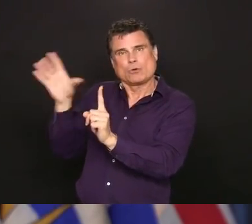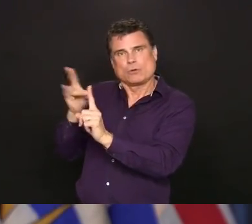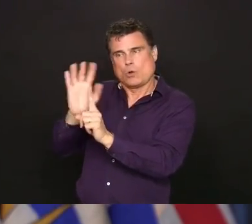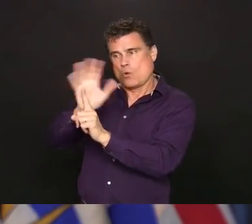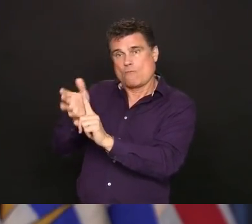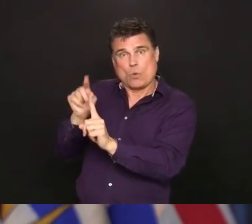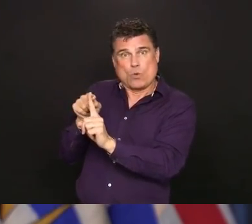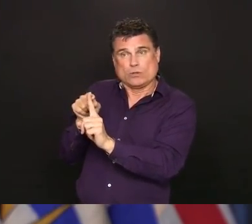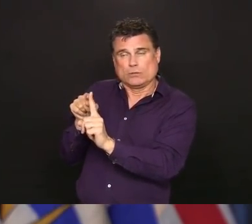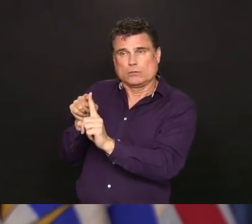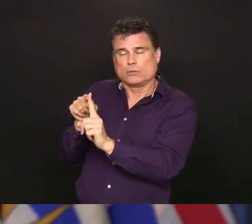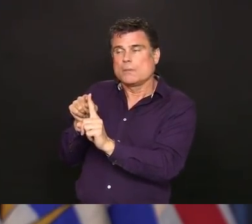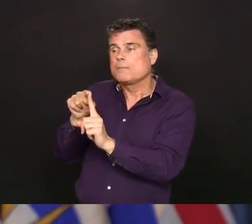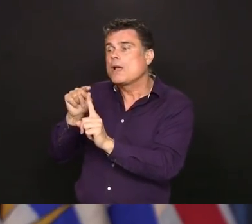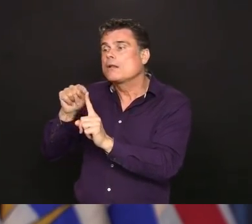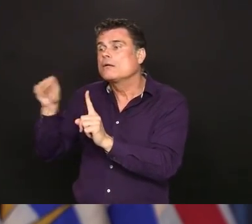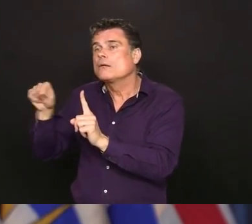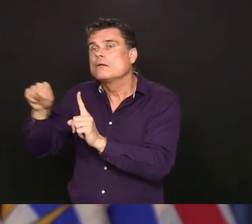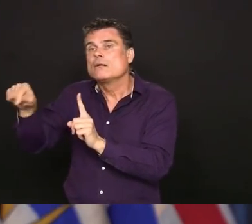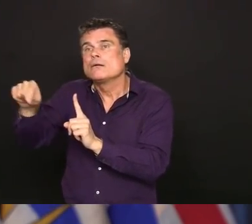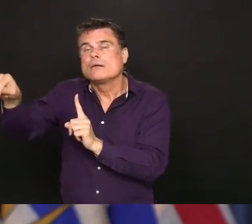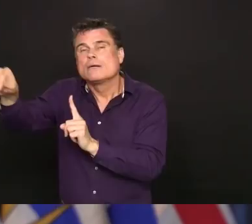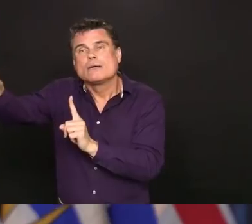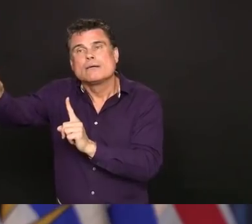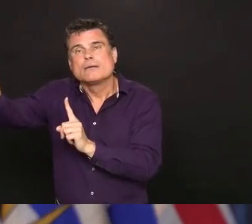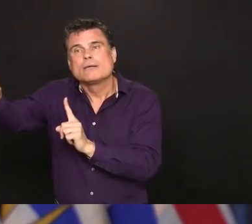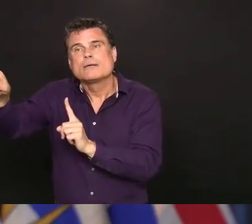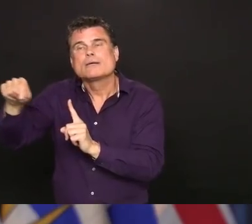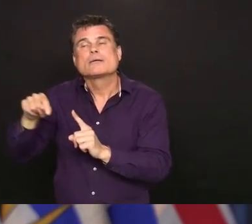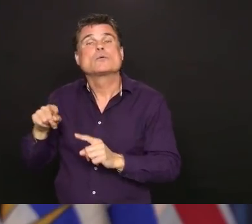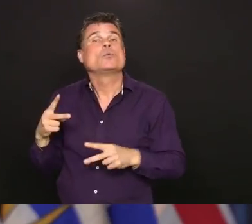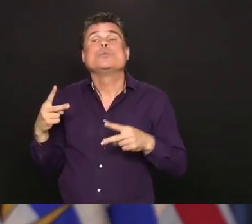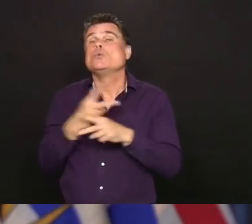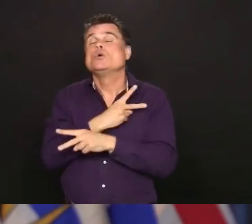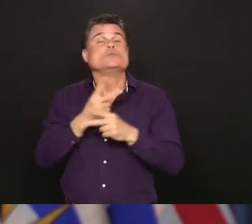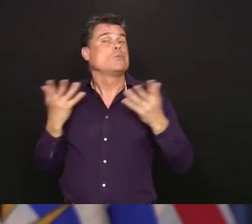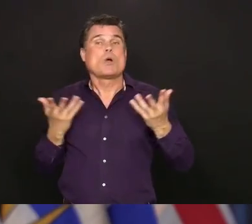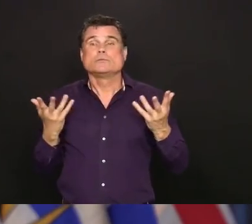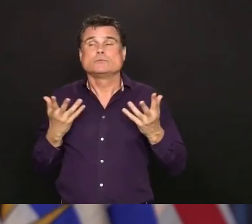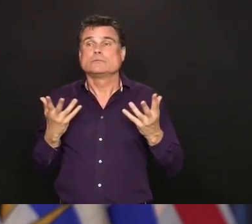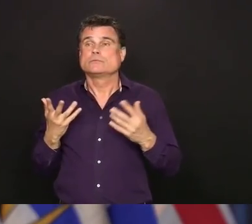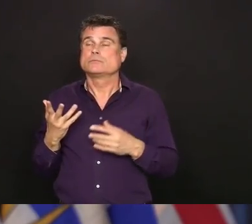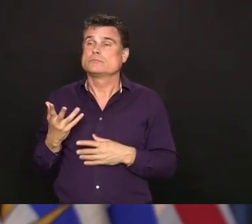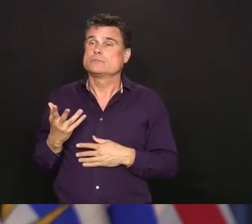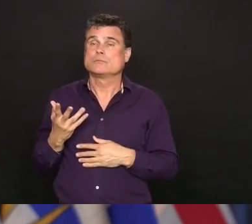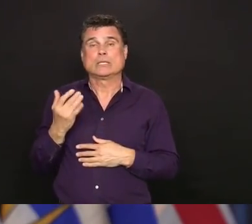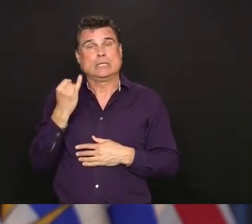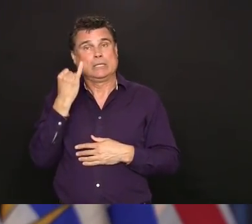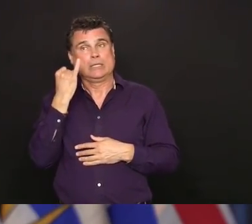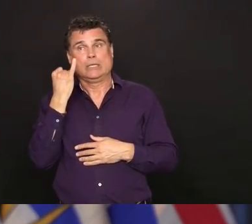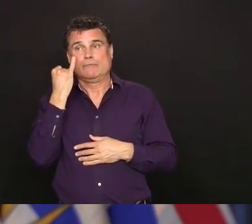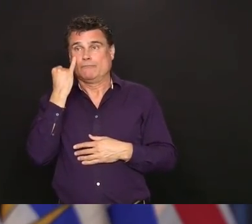So having a meal with somebody, being in a meeting room with people for longer periods of time, when we